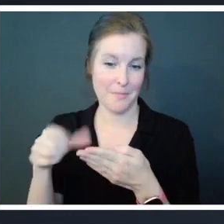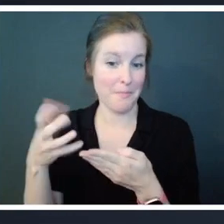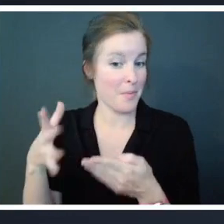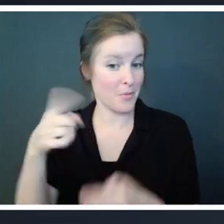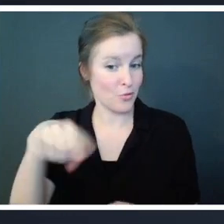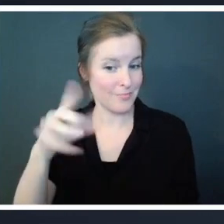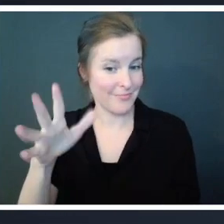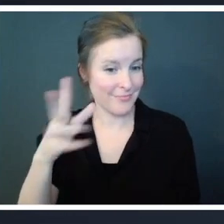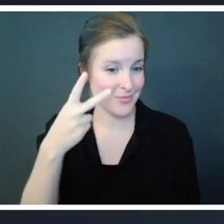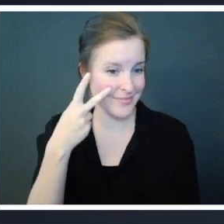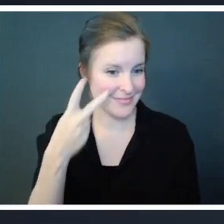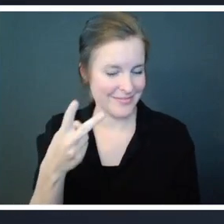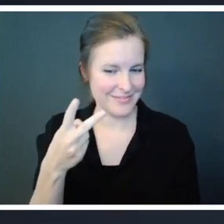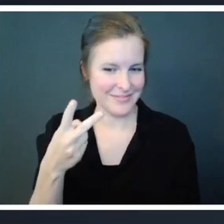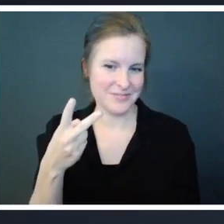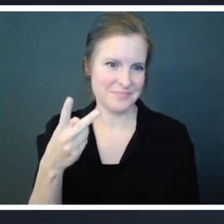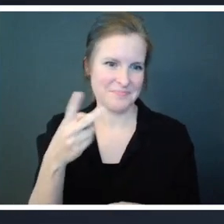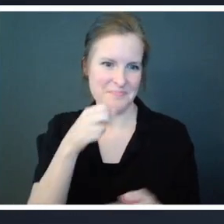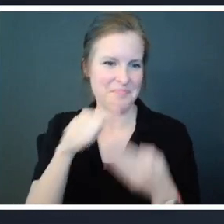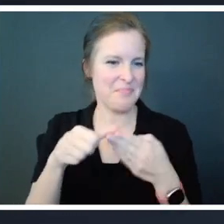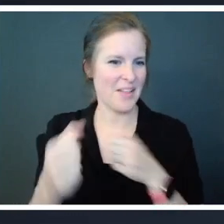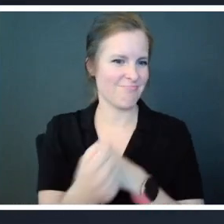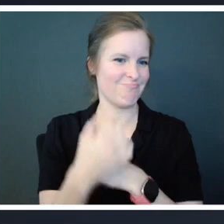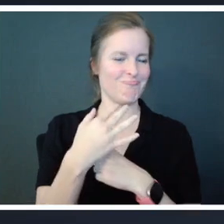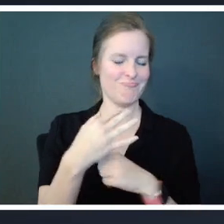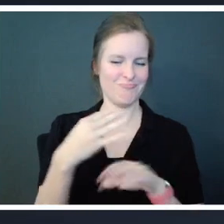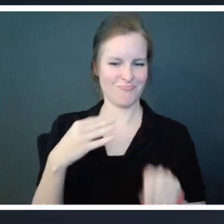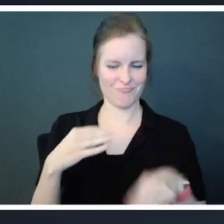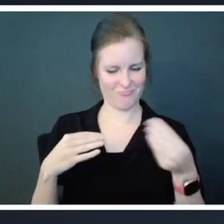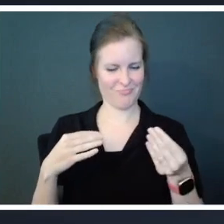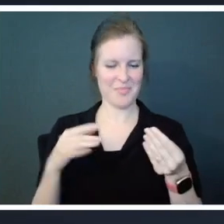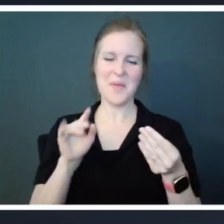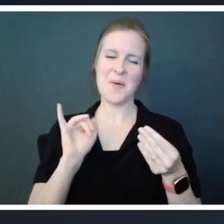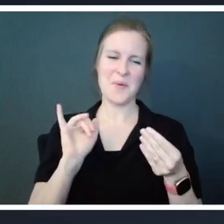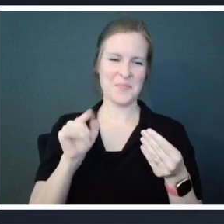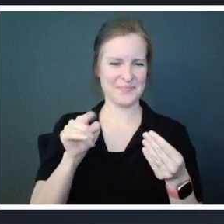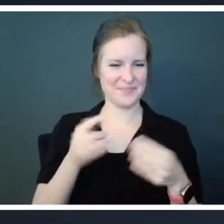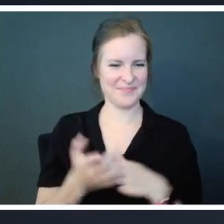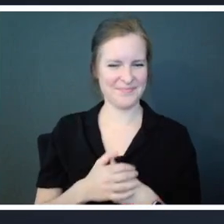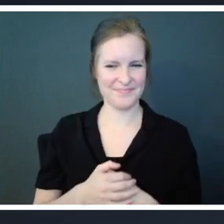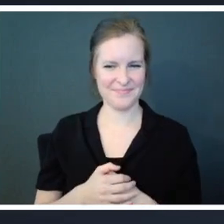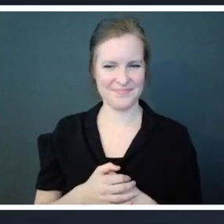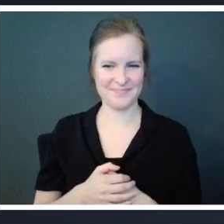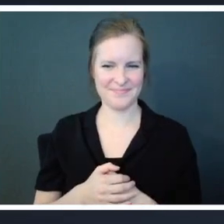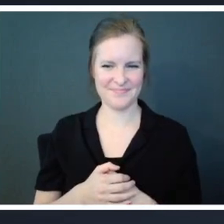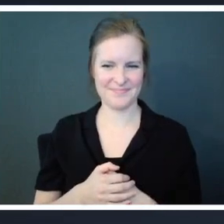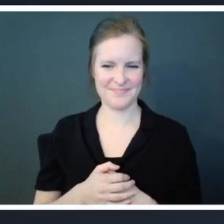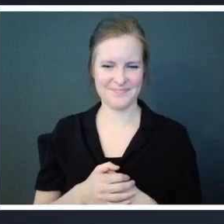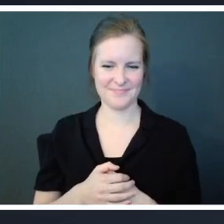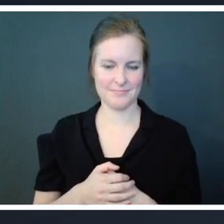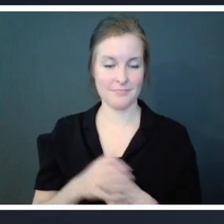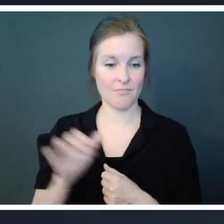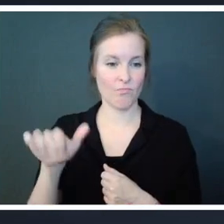come to your home. Next slide, please. So, another initiative that the Postal Service